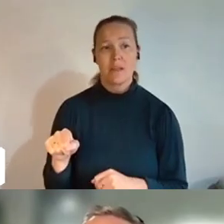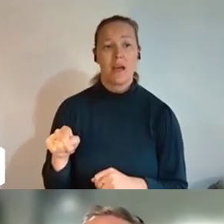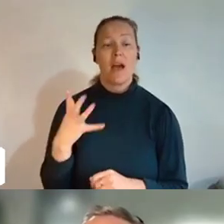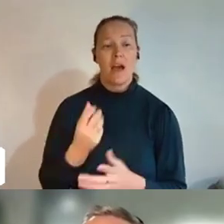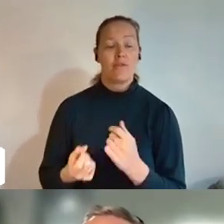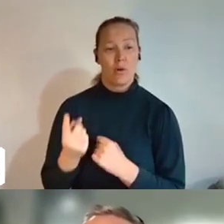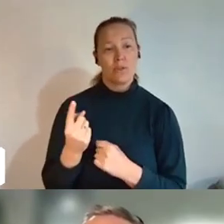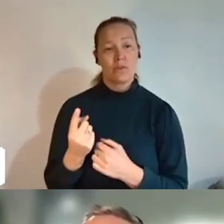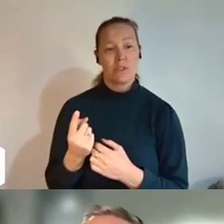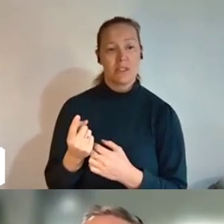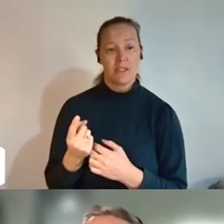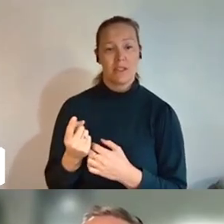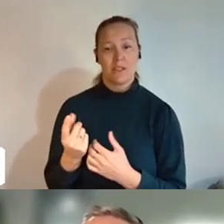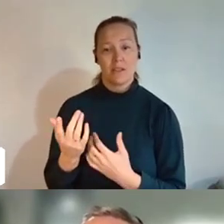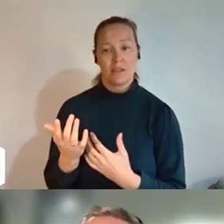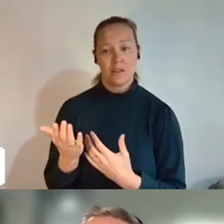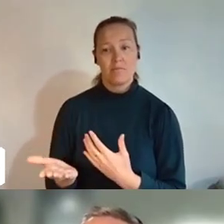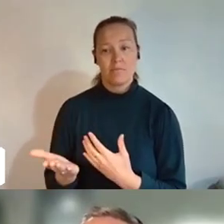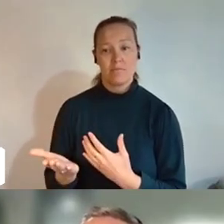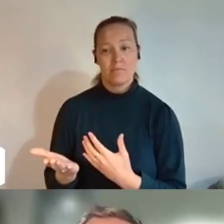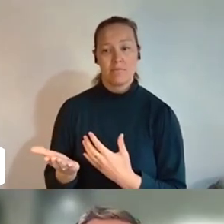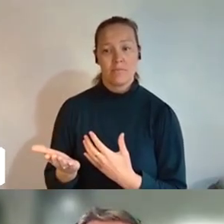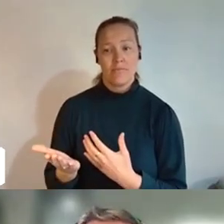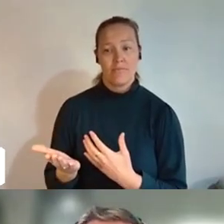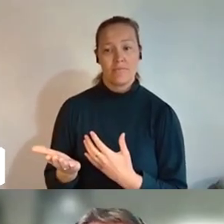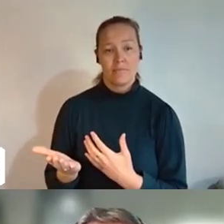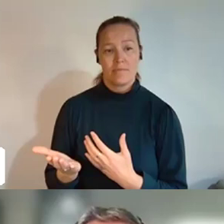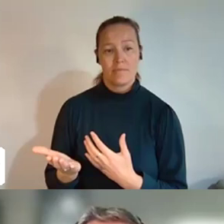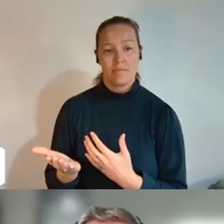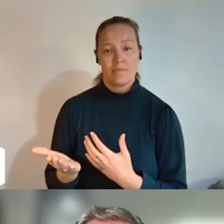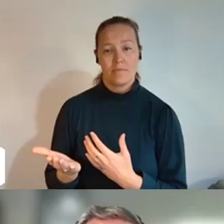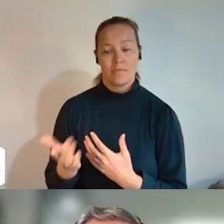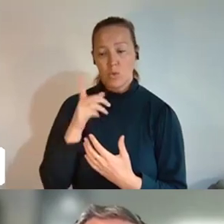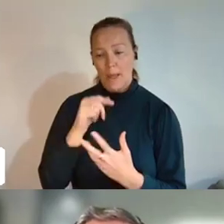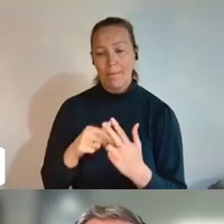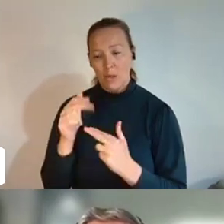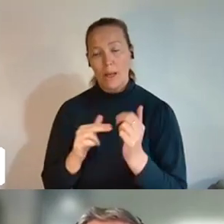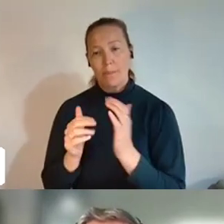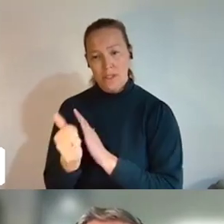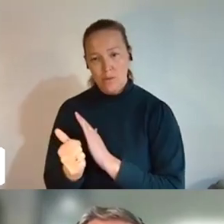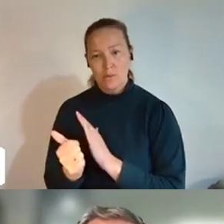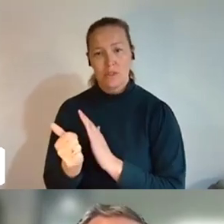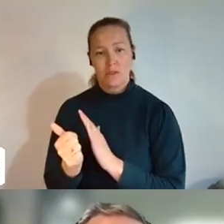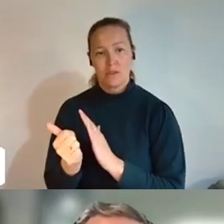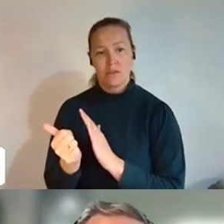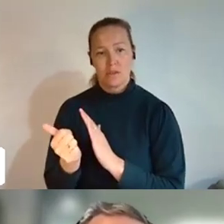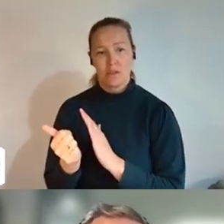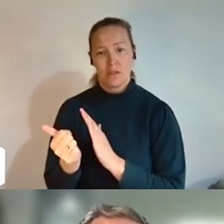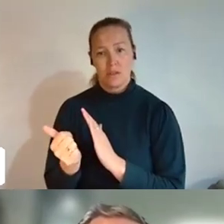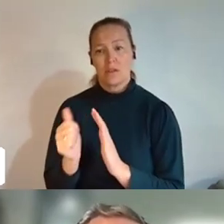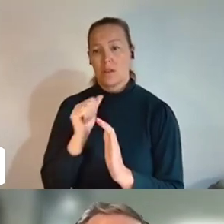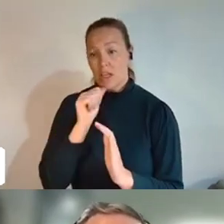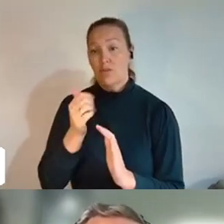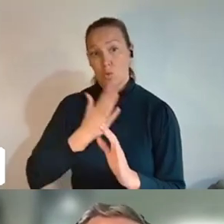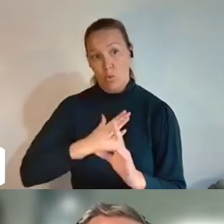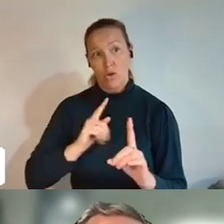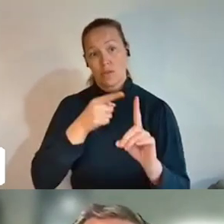to, if you like, build up the skillsets that you will need if you have an aspiration to take